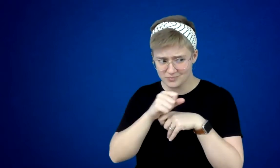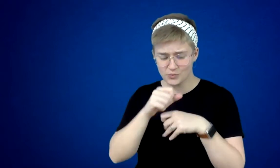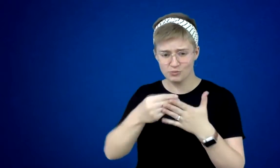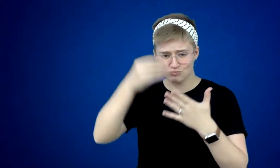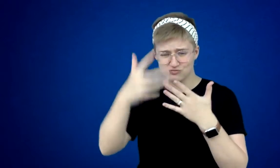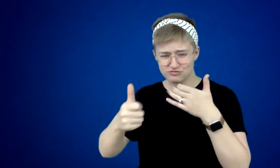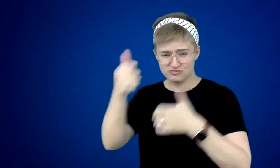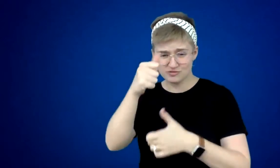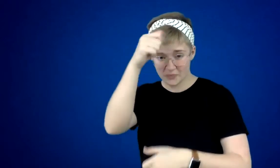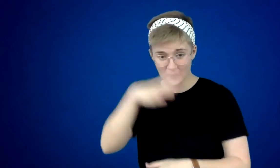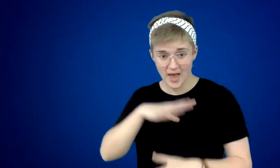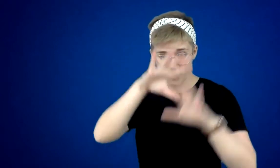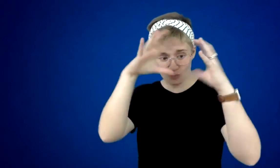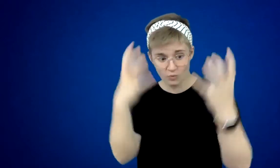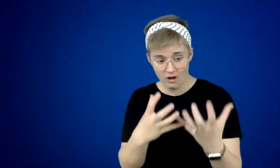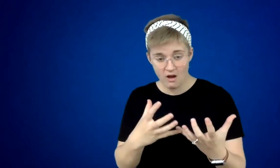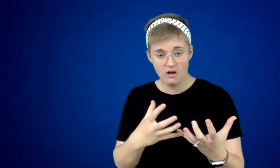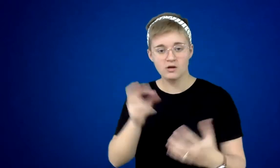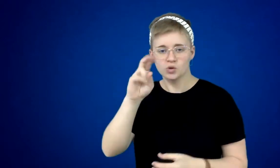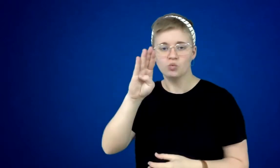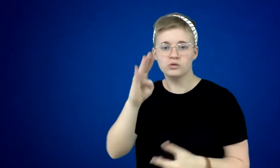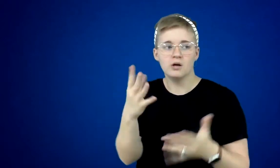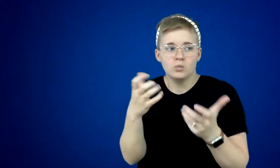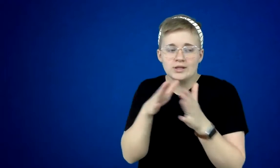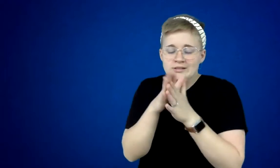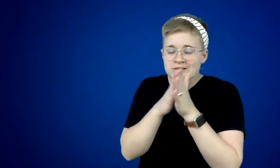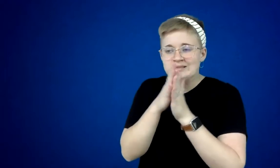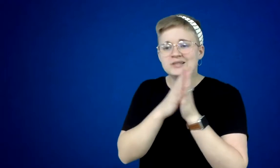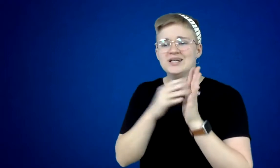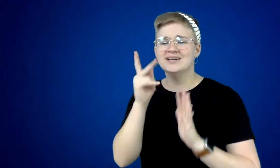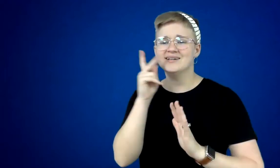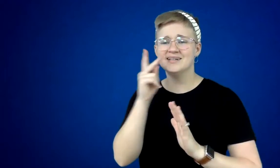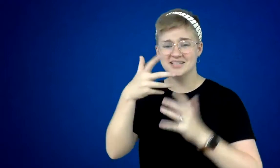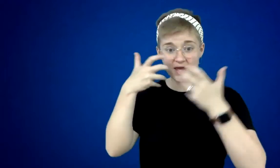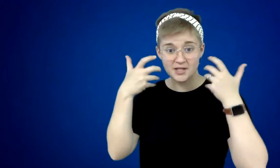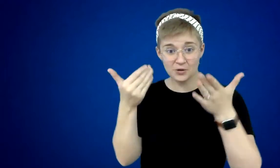Rob wanted, desperately, to go see the tiger again. But he was afraid that he had imagined